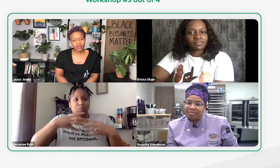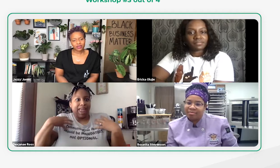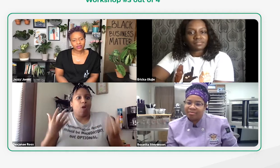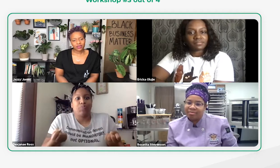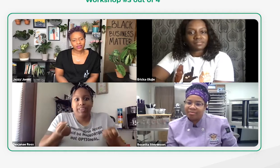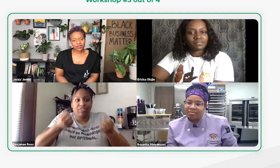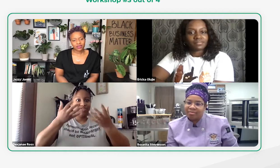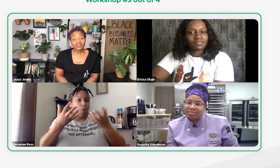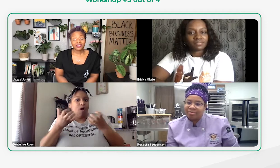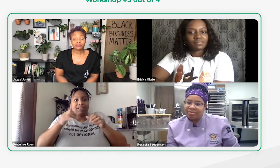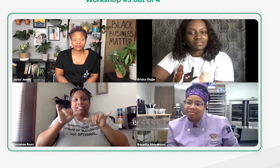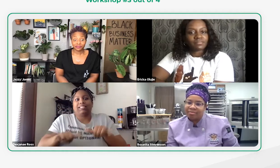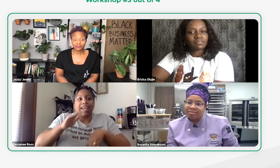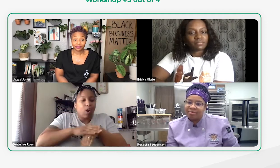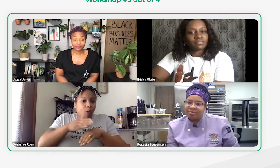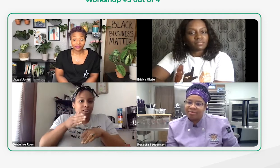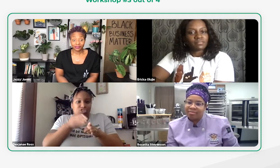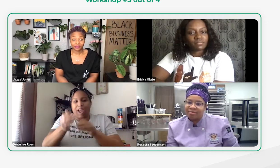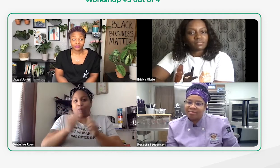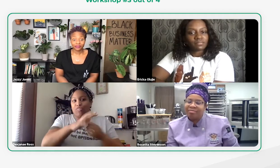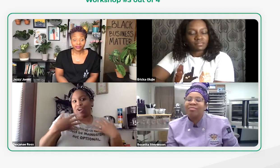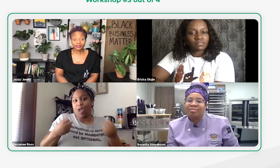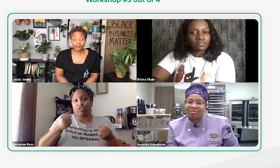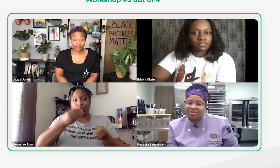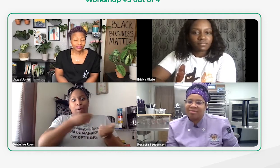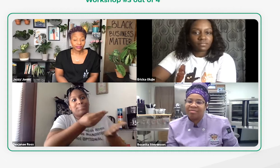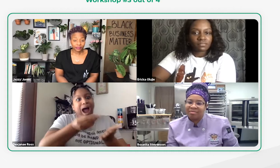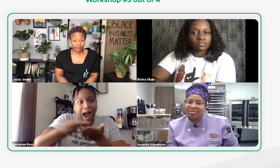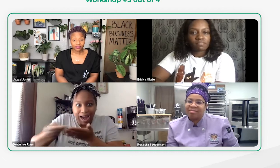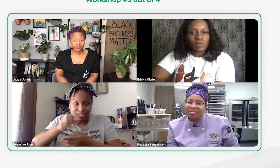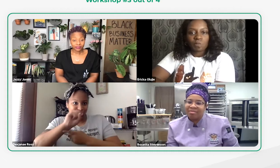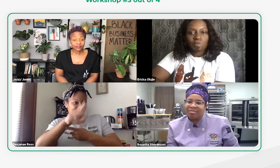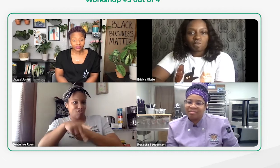because everybody wanted to be healthy. They wanted to stand track with their help